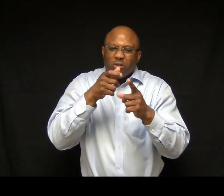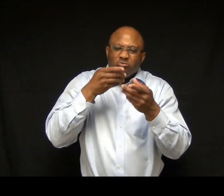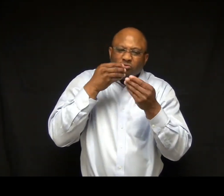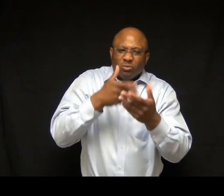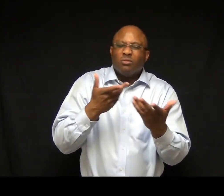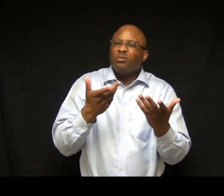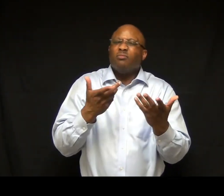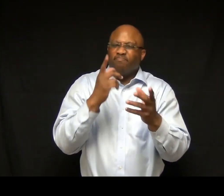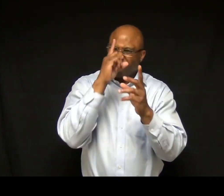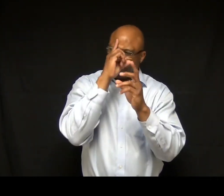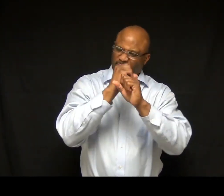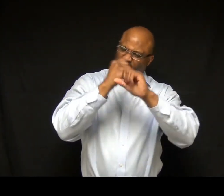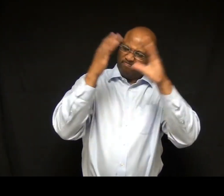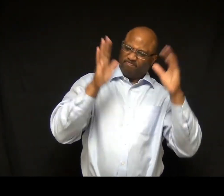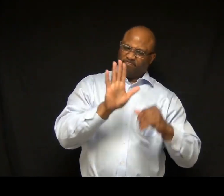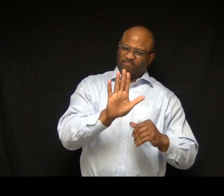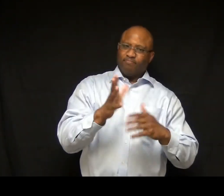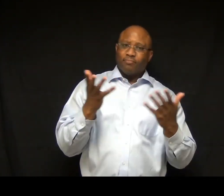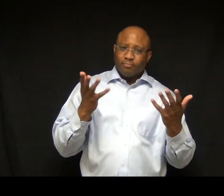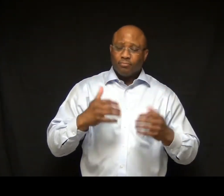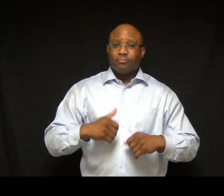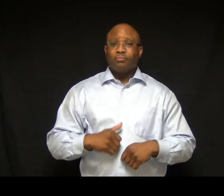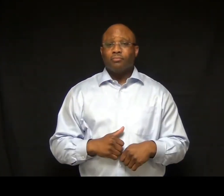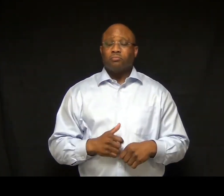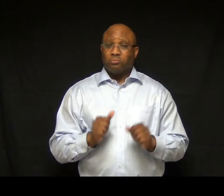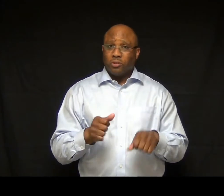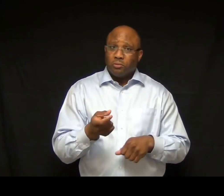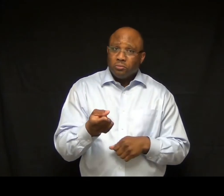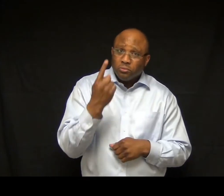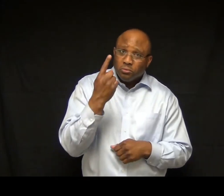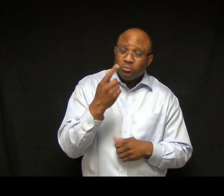deliberate harassment